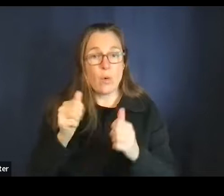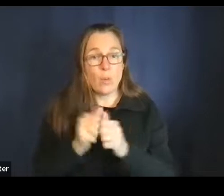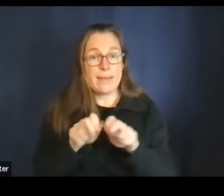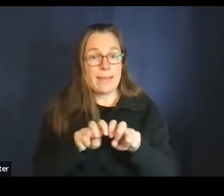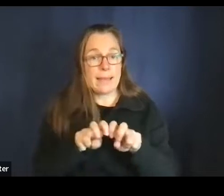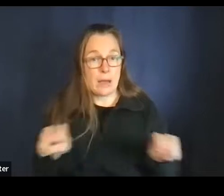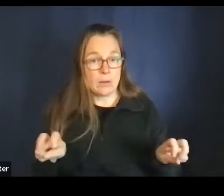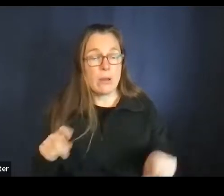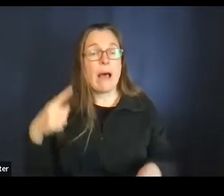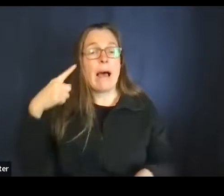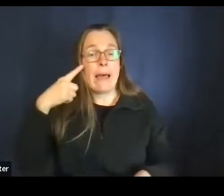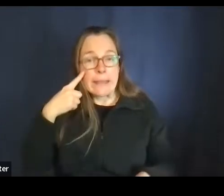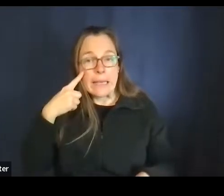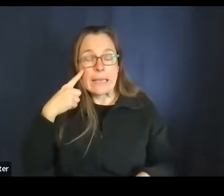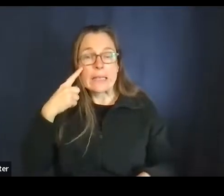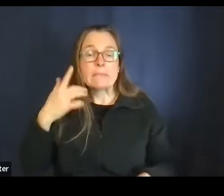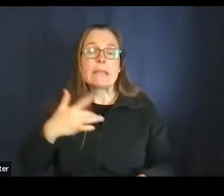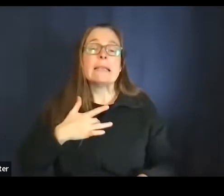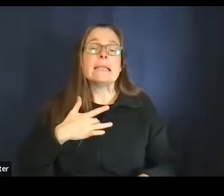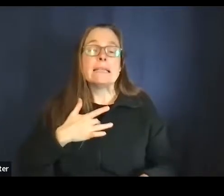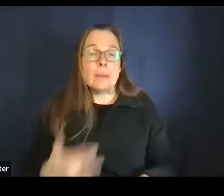I think practically speaking, for it to work well,